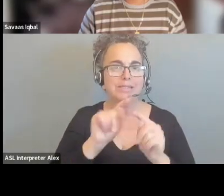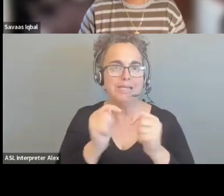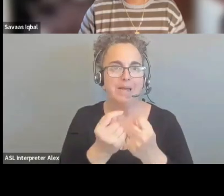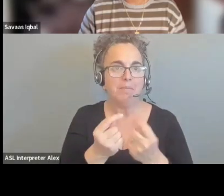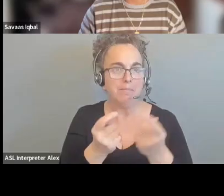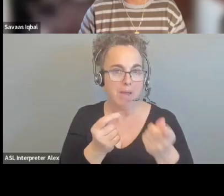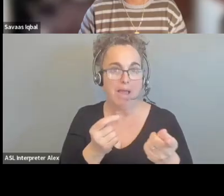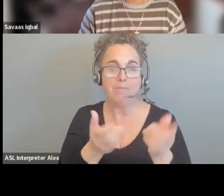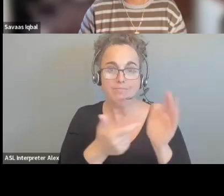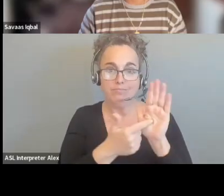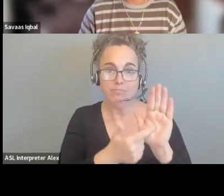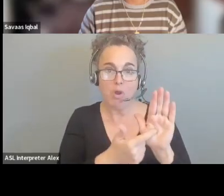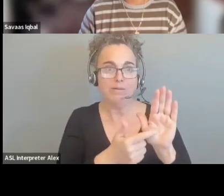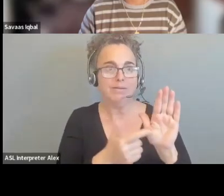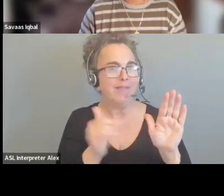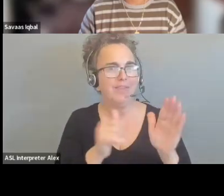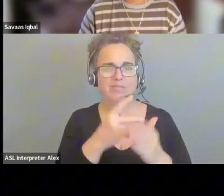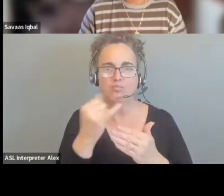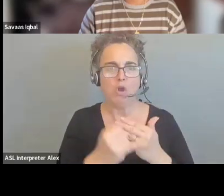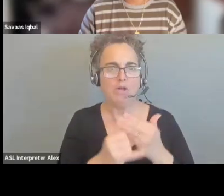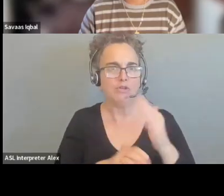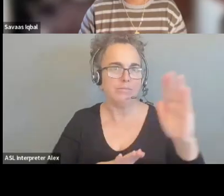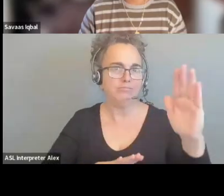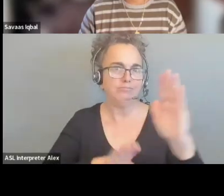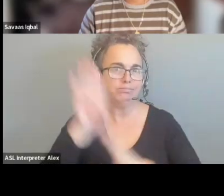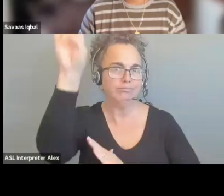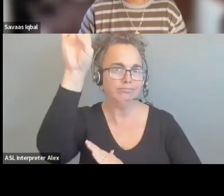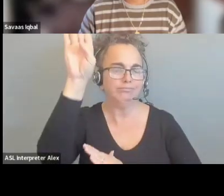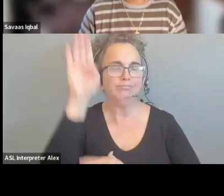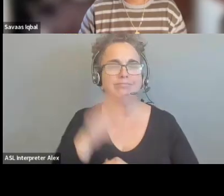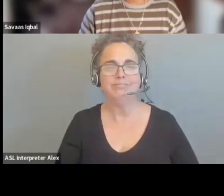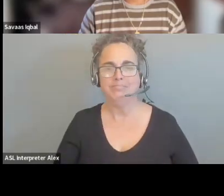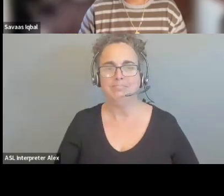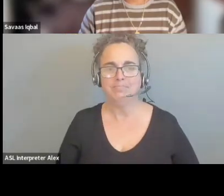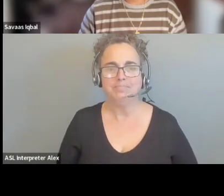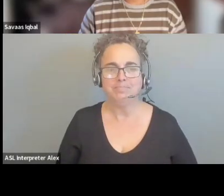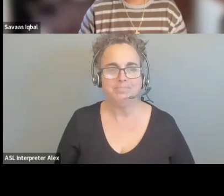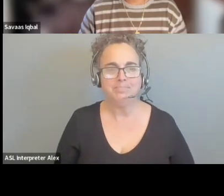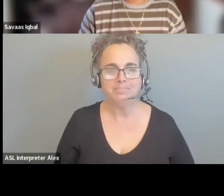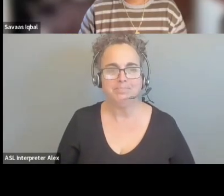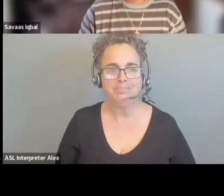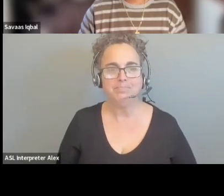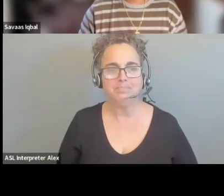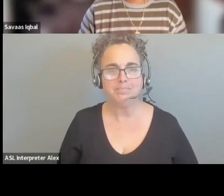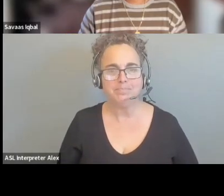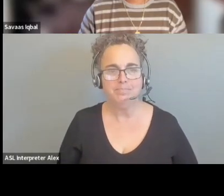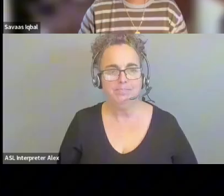And really the project has flourished since.